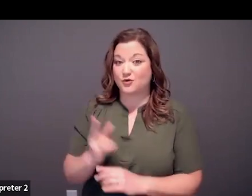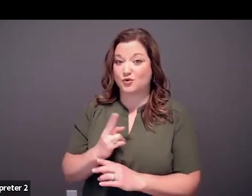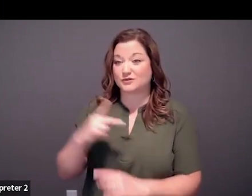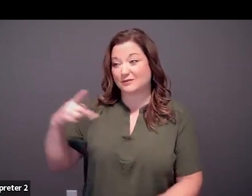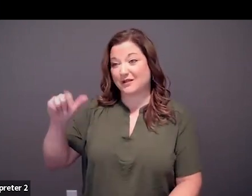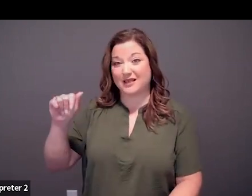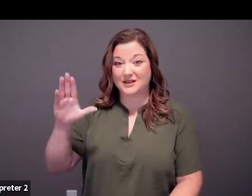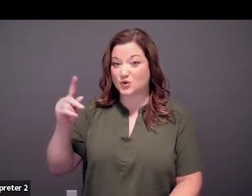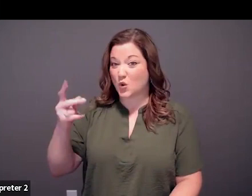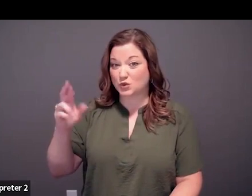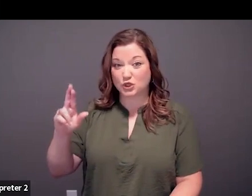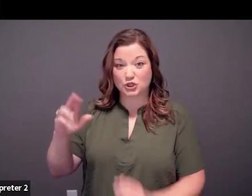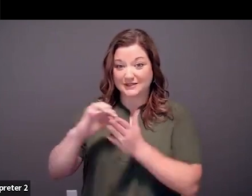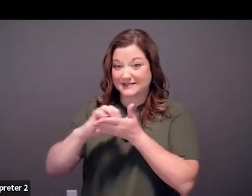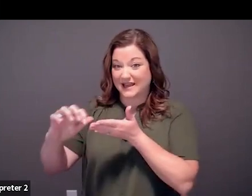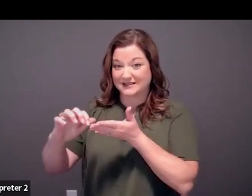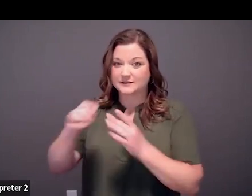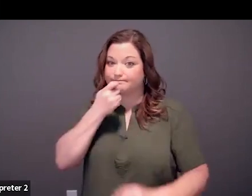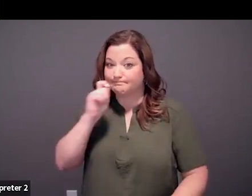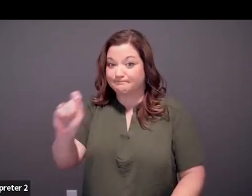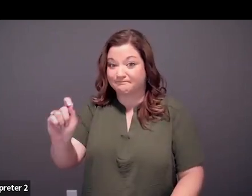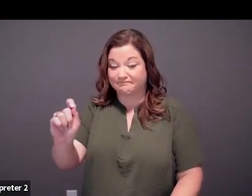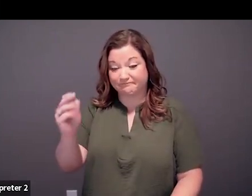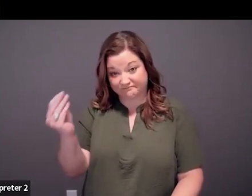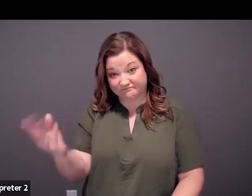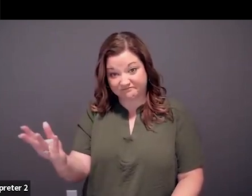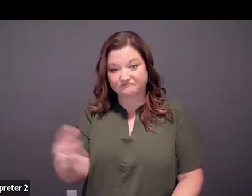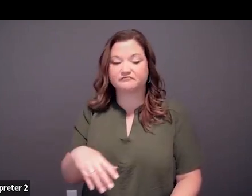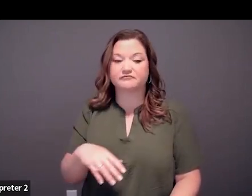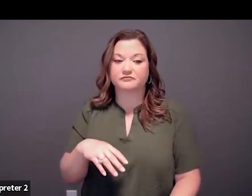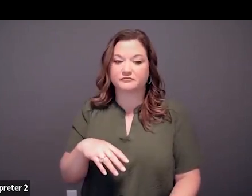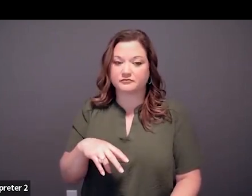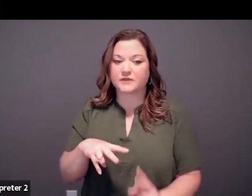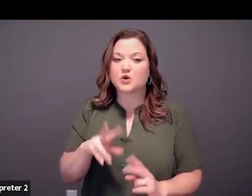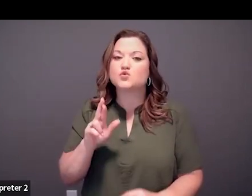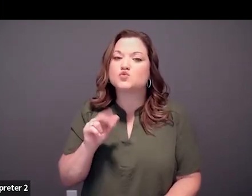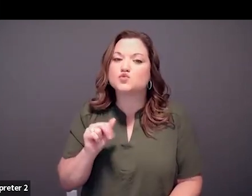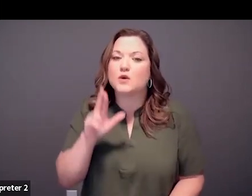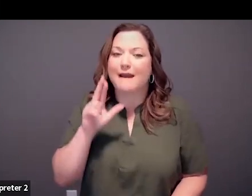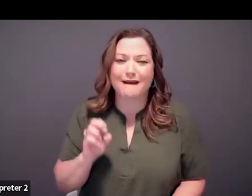Period. It very rarely is of any value.